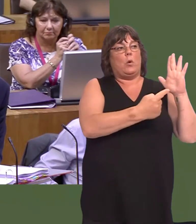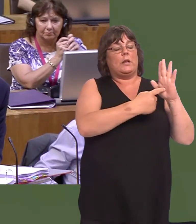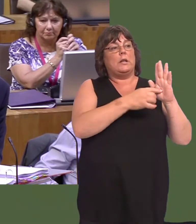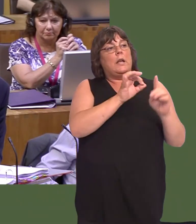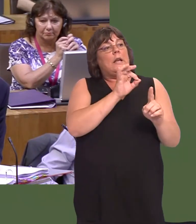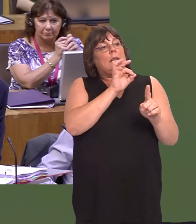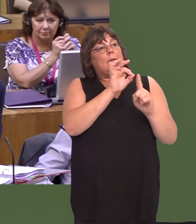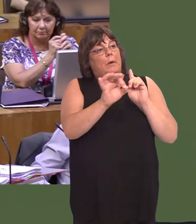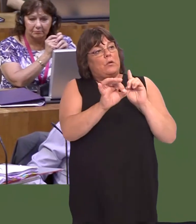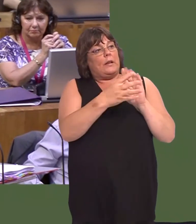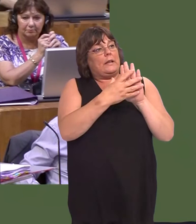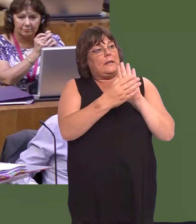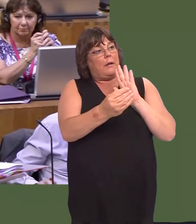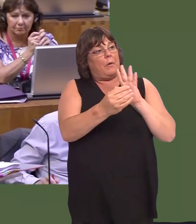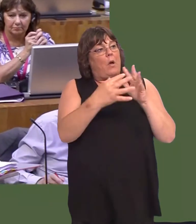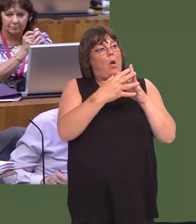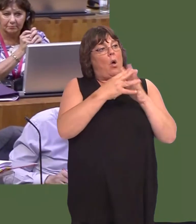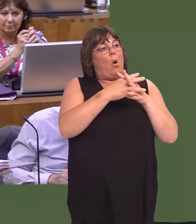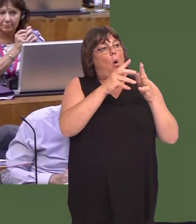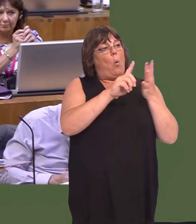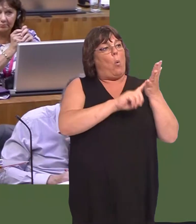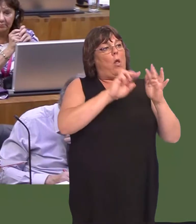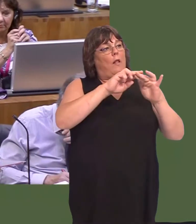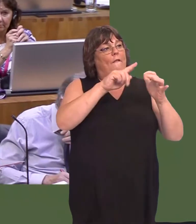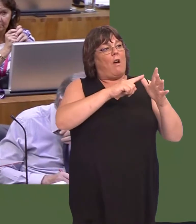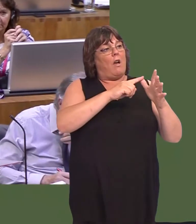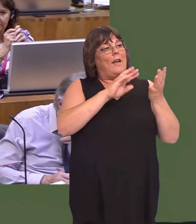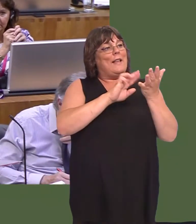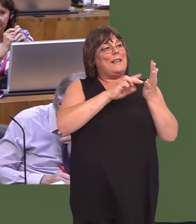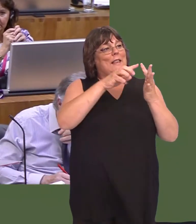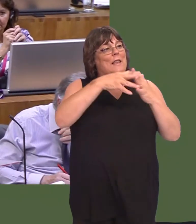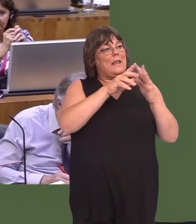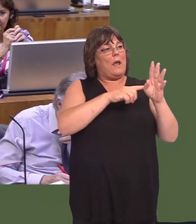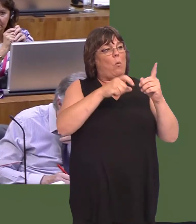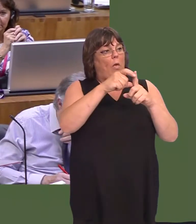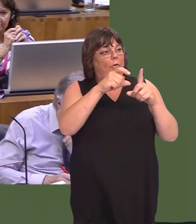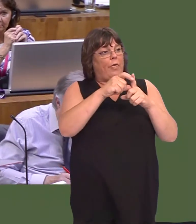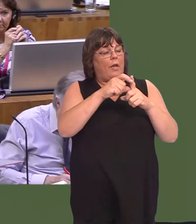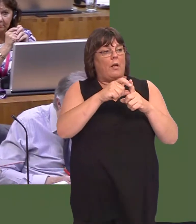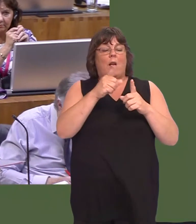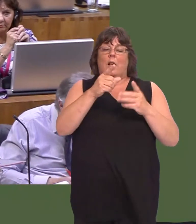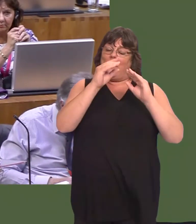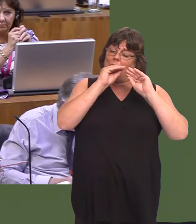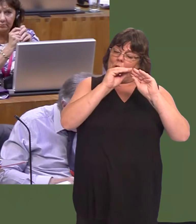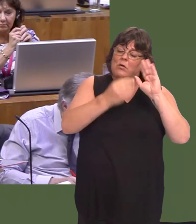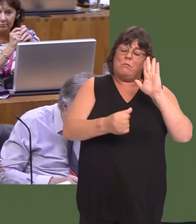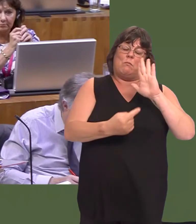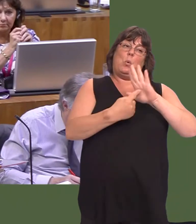with, for example, Wylfa Newydd. Further education is also important in order for people to have the skillsópractical skillsóin